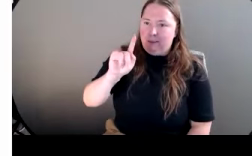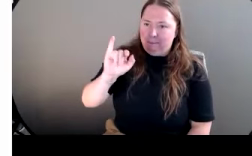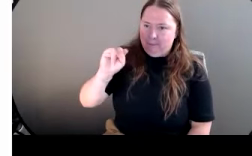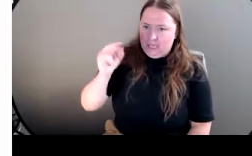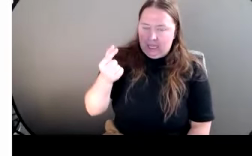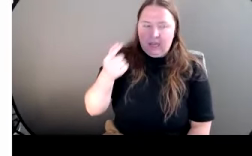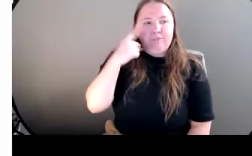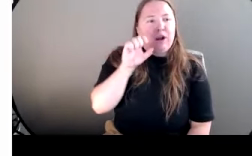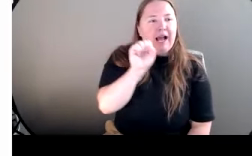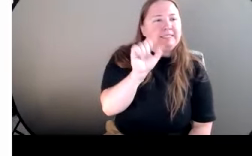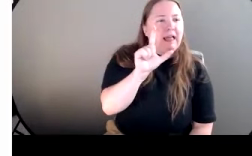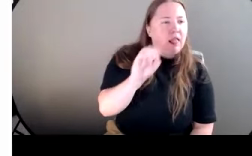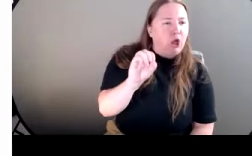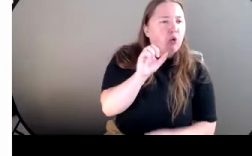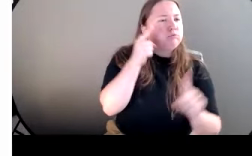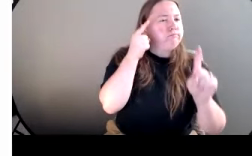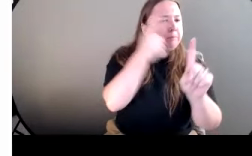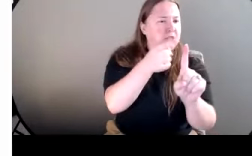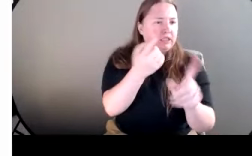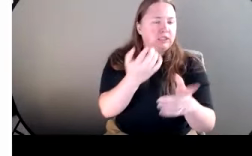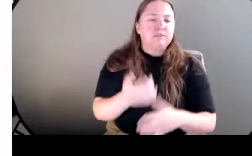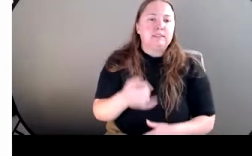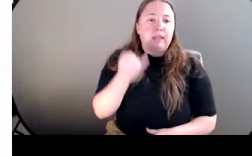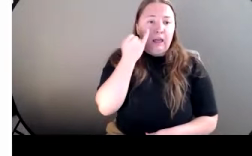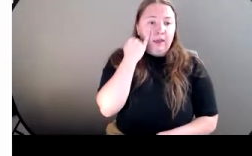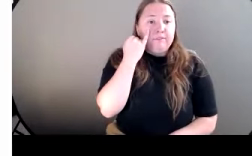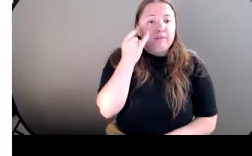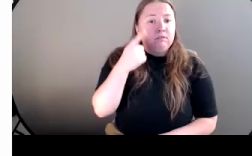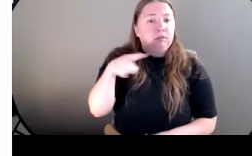And if you, have taken the distance education